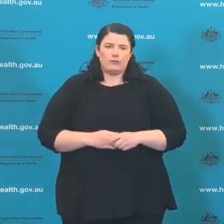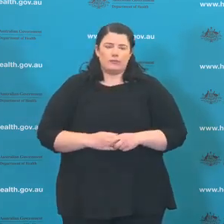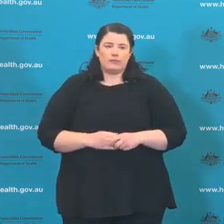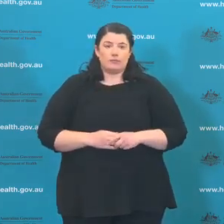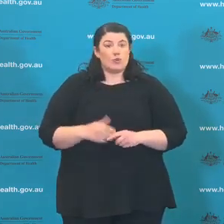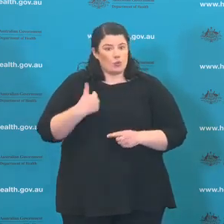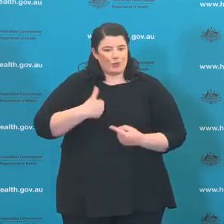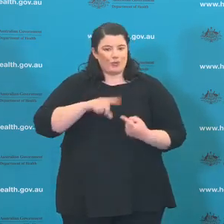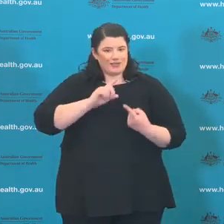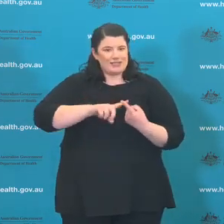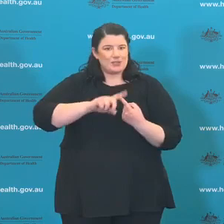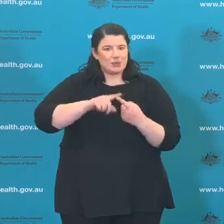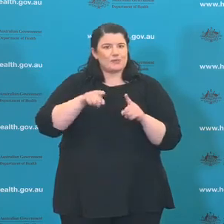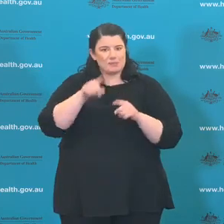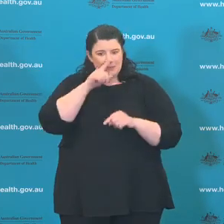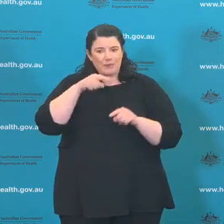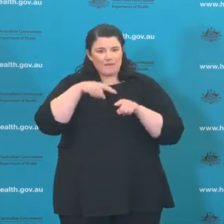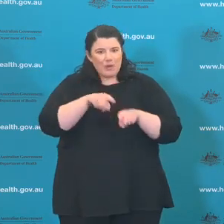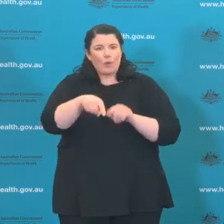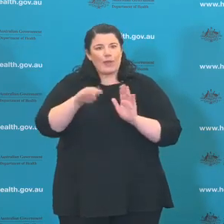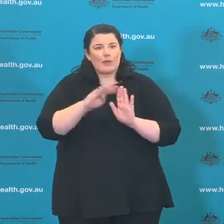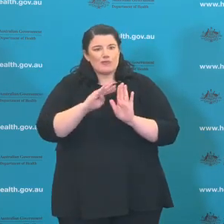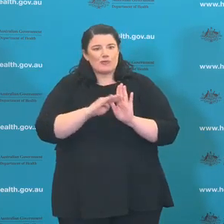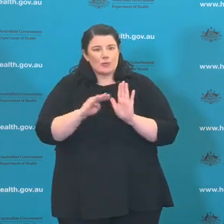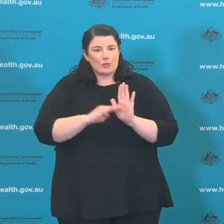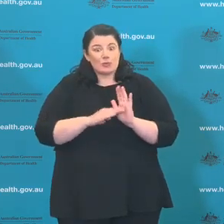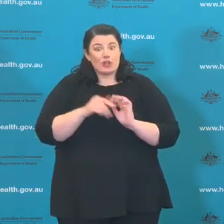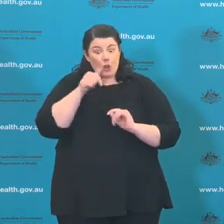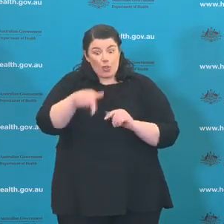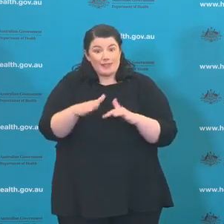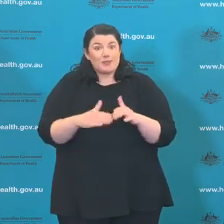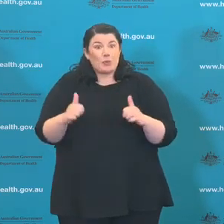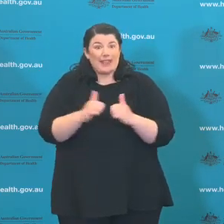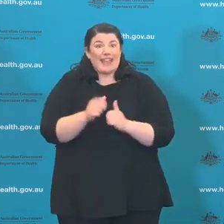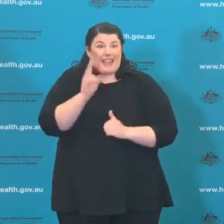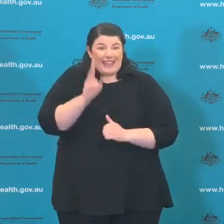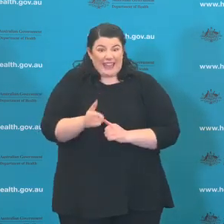I understand there's more plans for crowds this weekend again and it will be